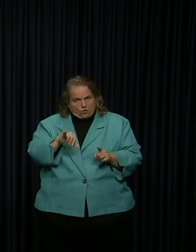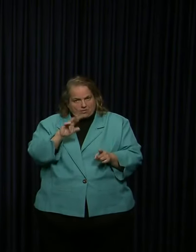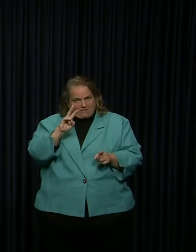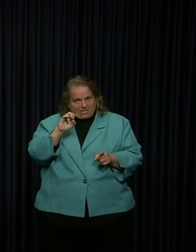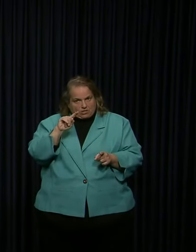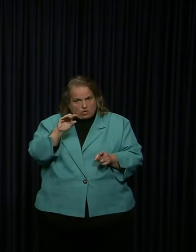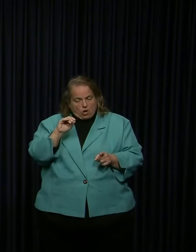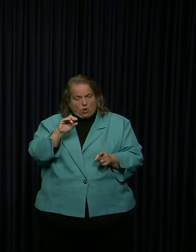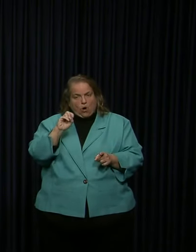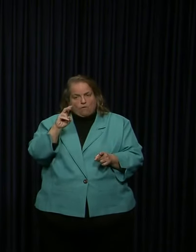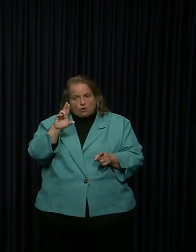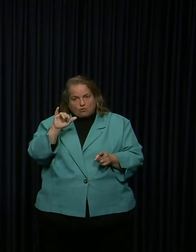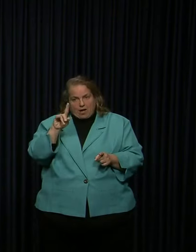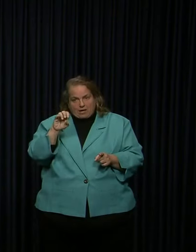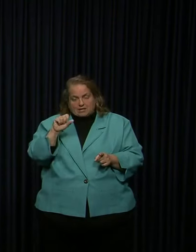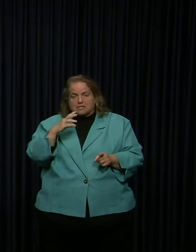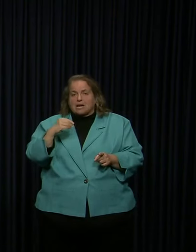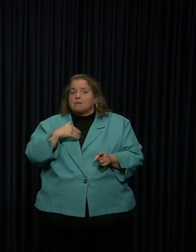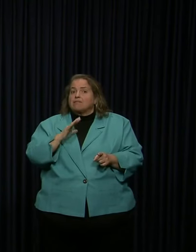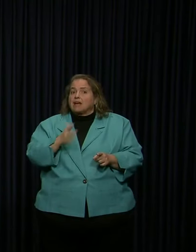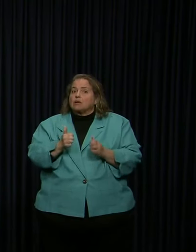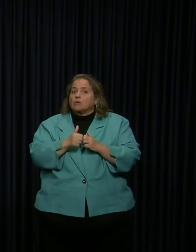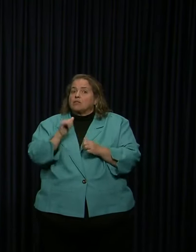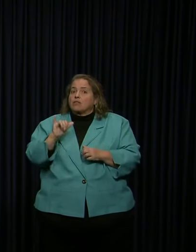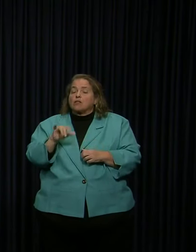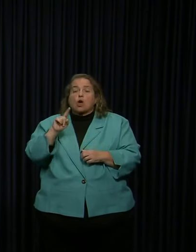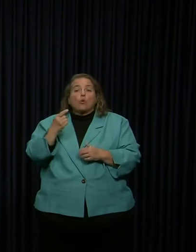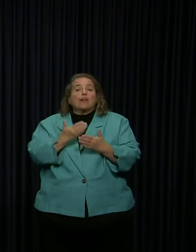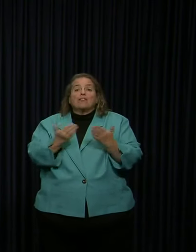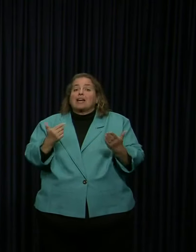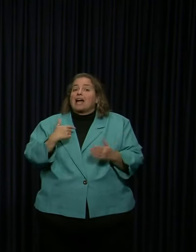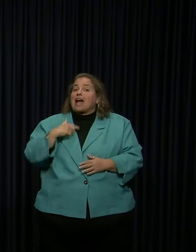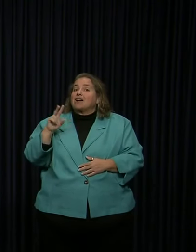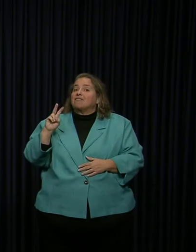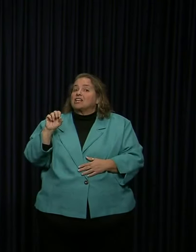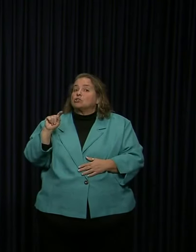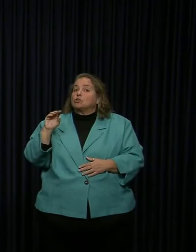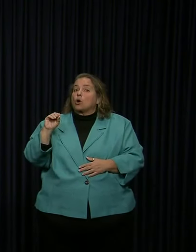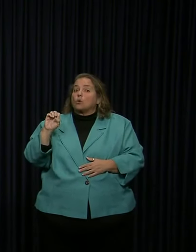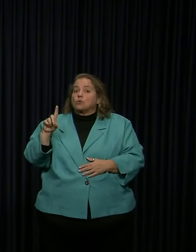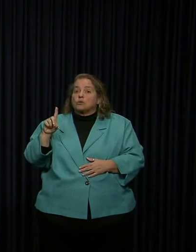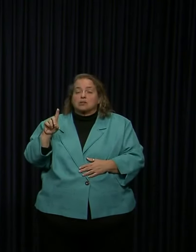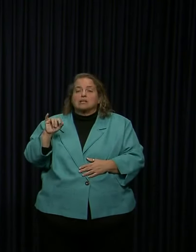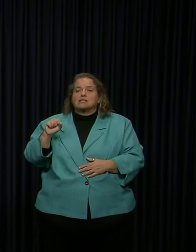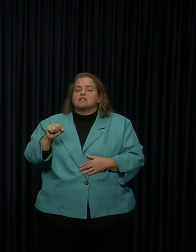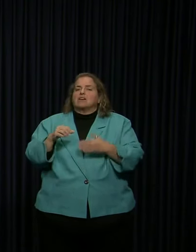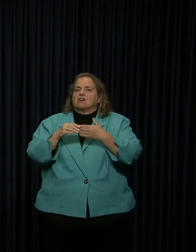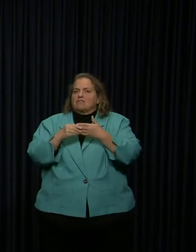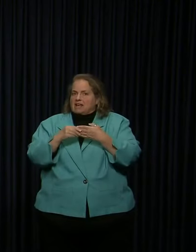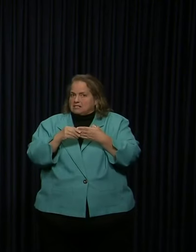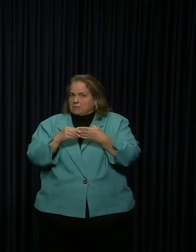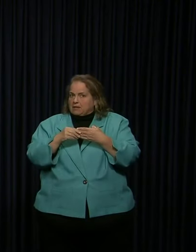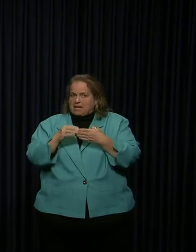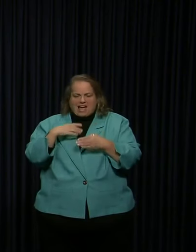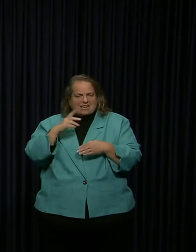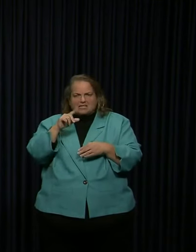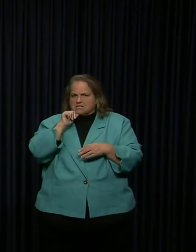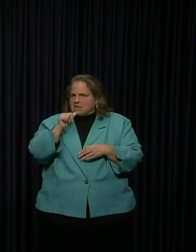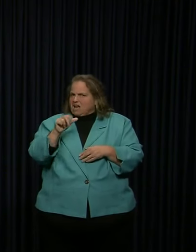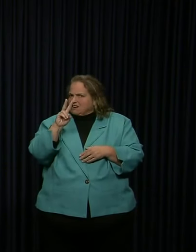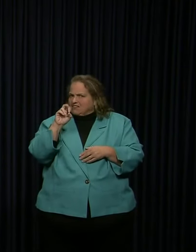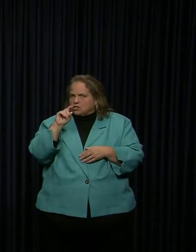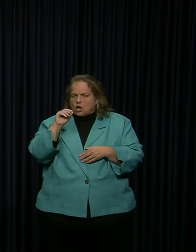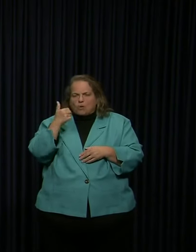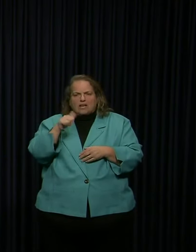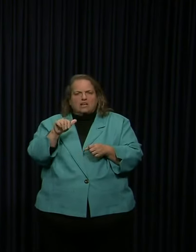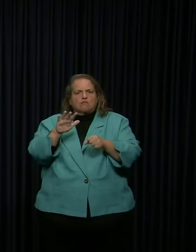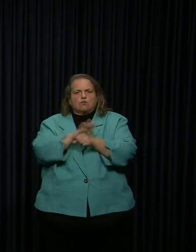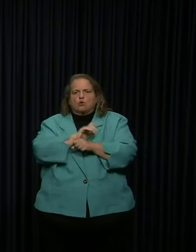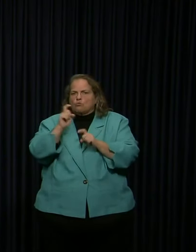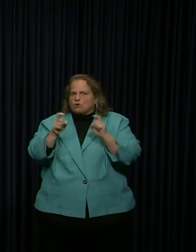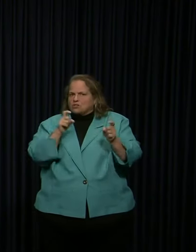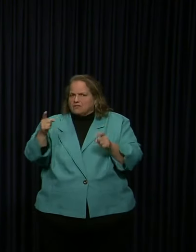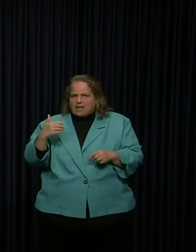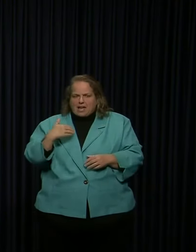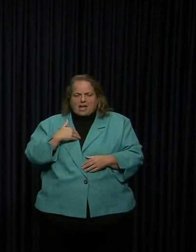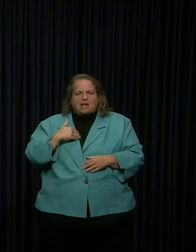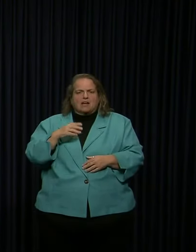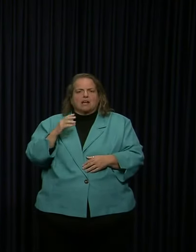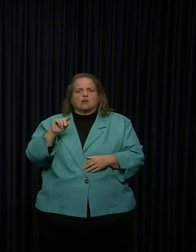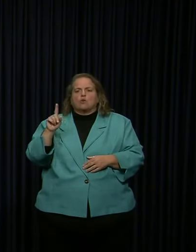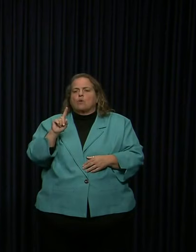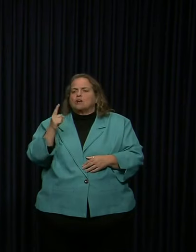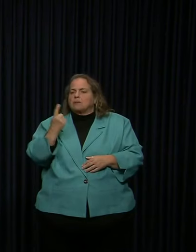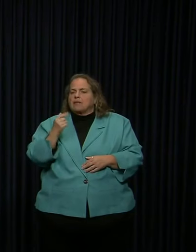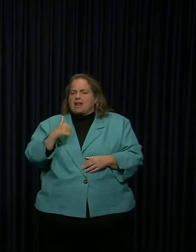RESPONSIBLE AS THEY CAN BE.